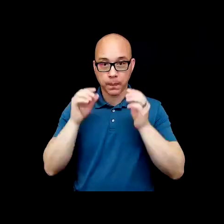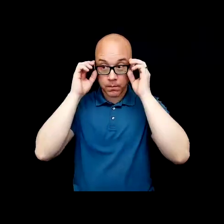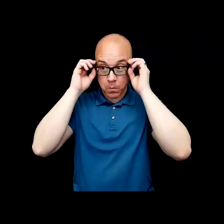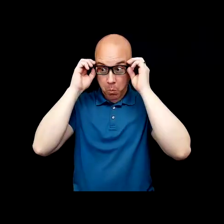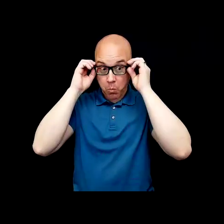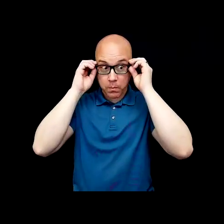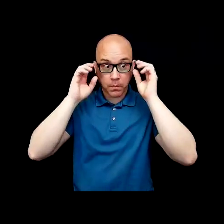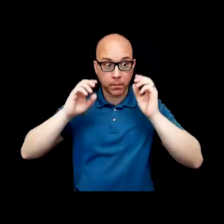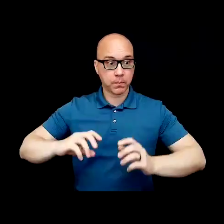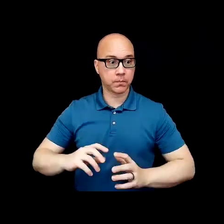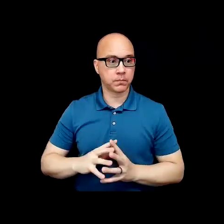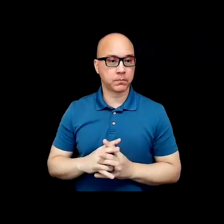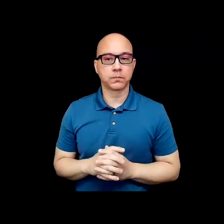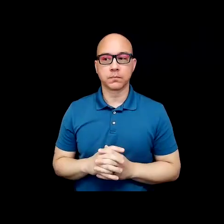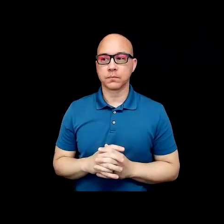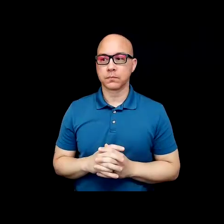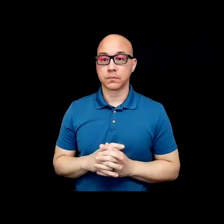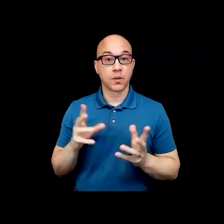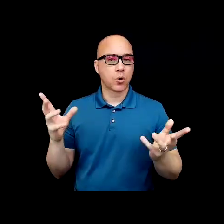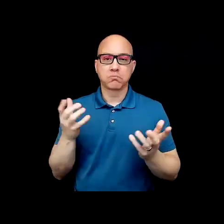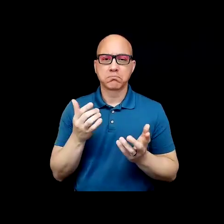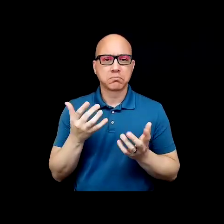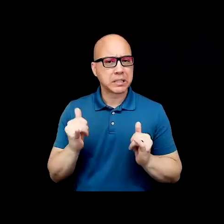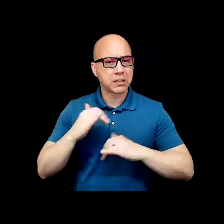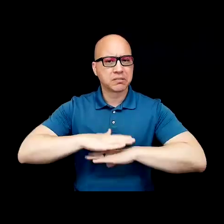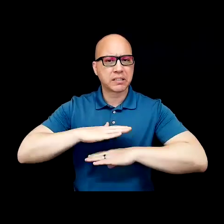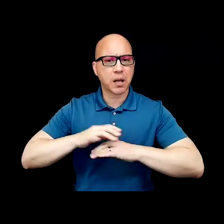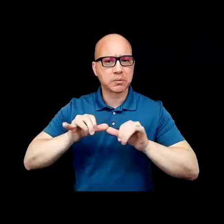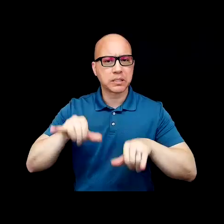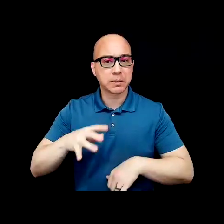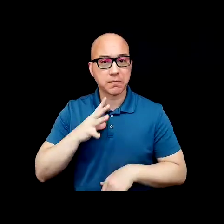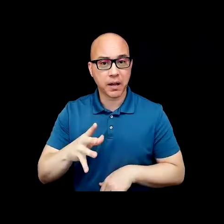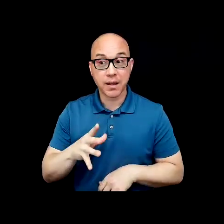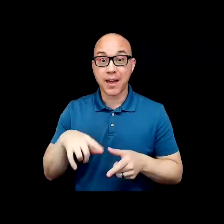system, but Desktop systems are fine. Then you have the old, trusted one